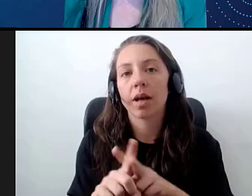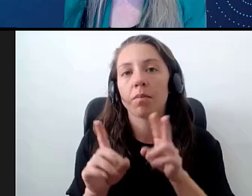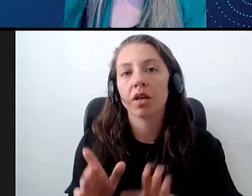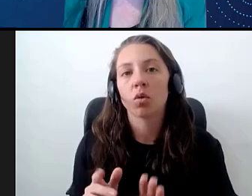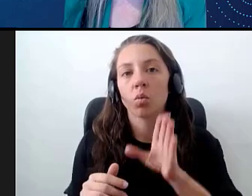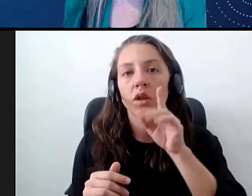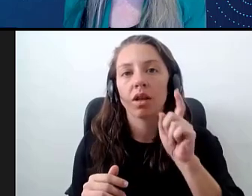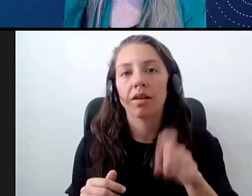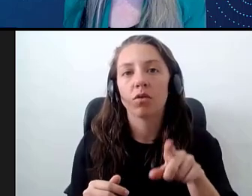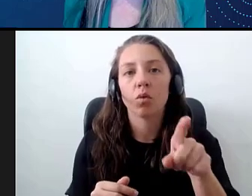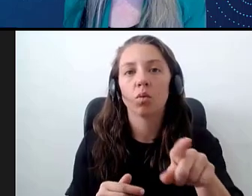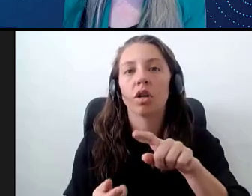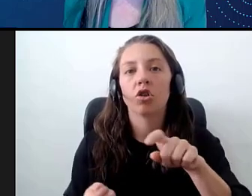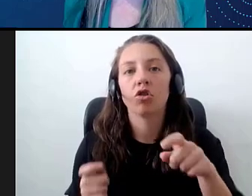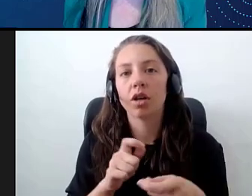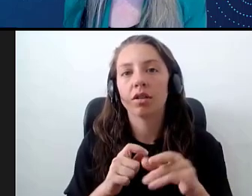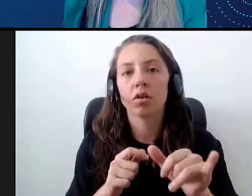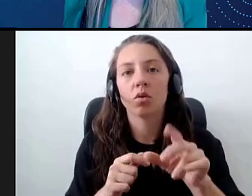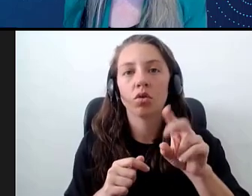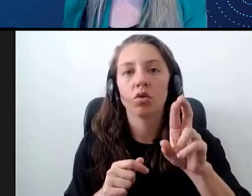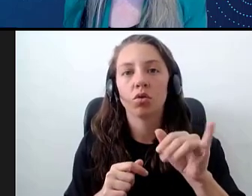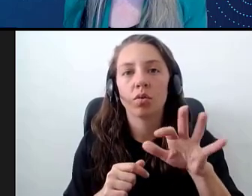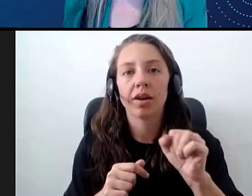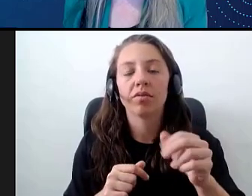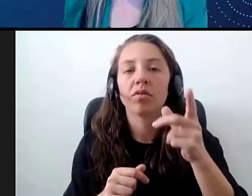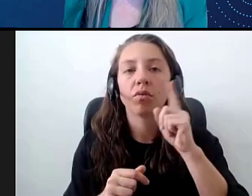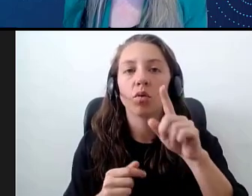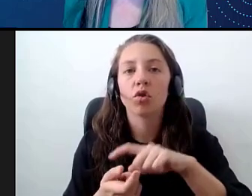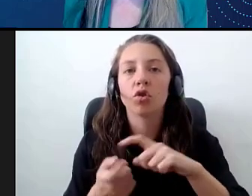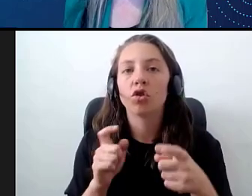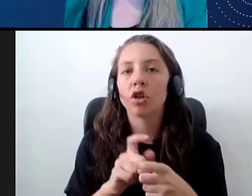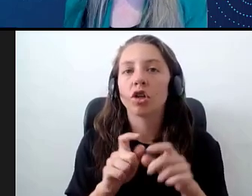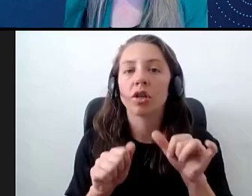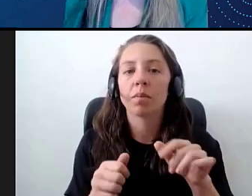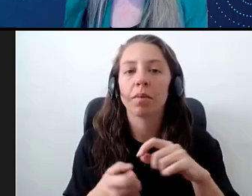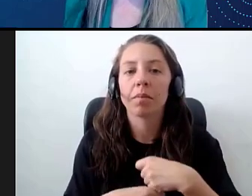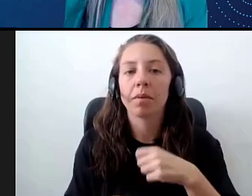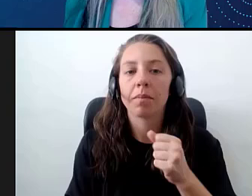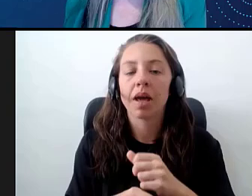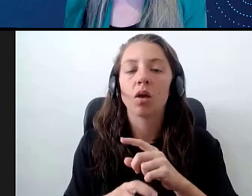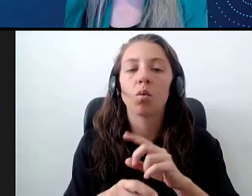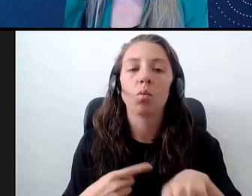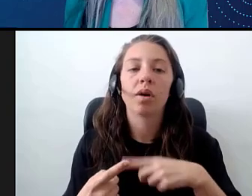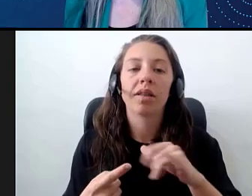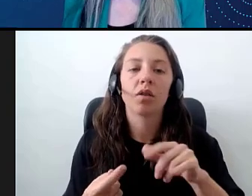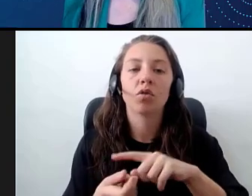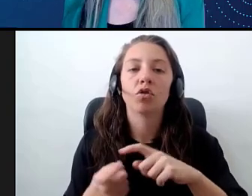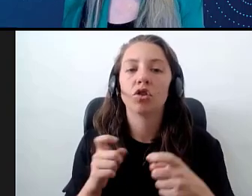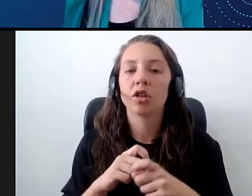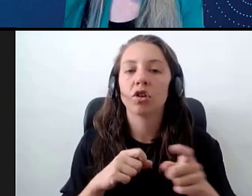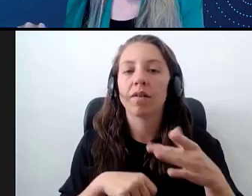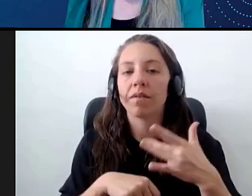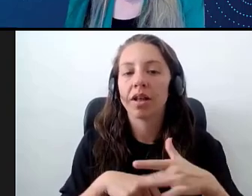for any changes that may be introduced by new forms once those packages are available, but they will have done the bulk of the work. Cynthia Dwyer So, what I'm hearing